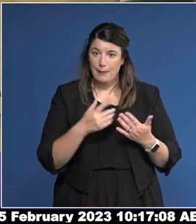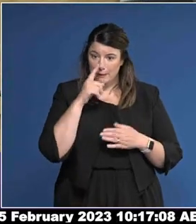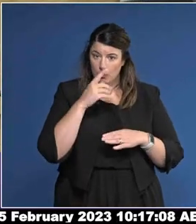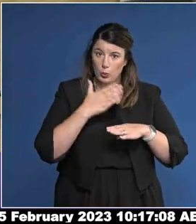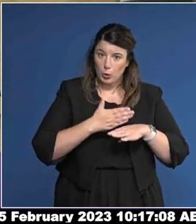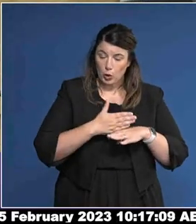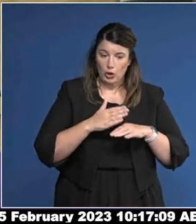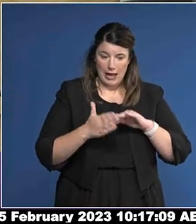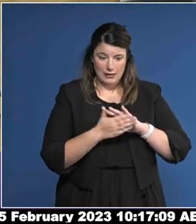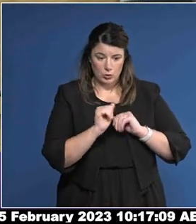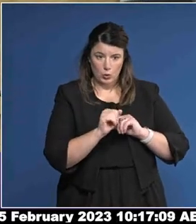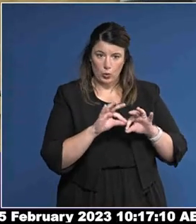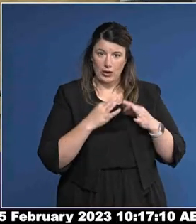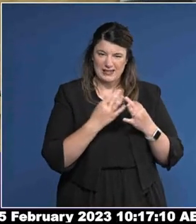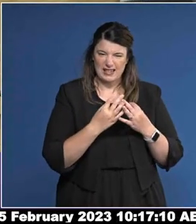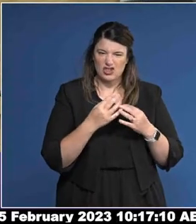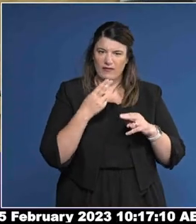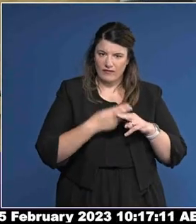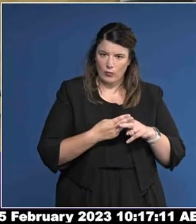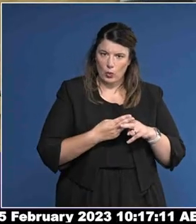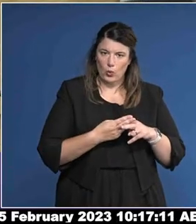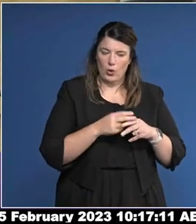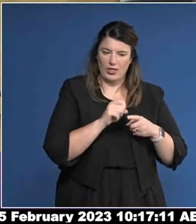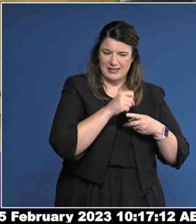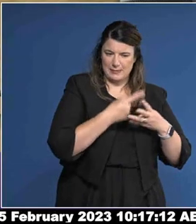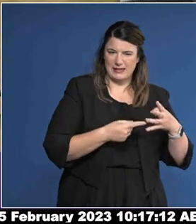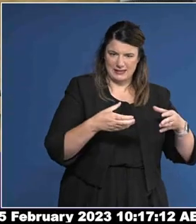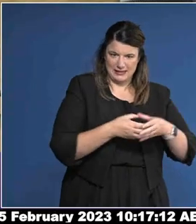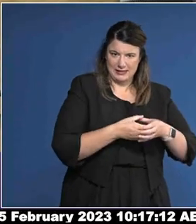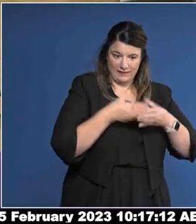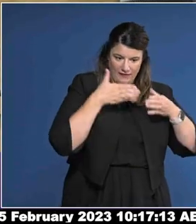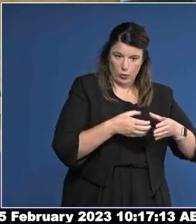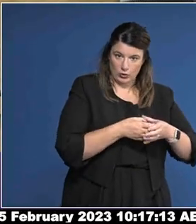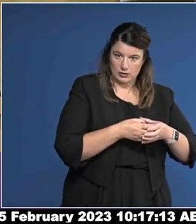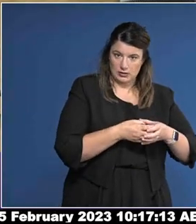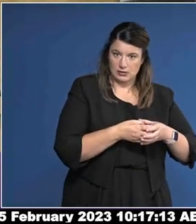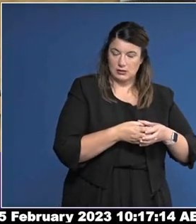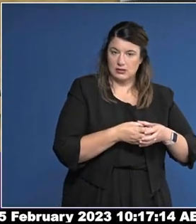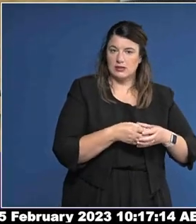recollection is that Ms Cuddihy said they were counted as clients rather than as